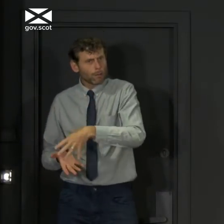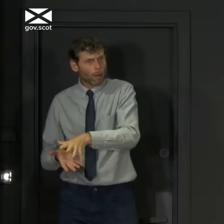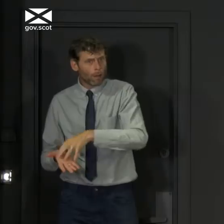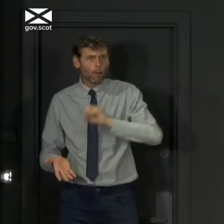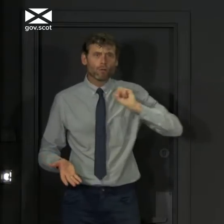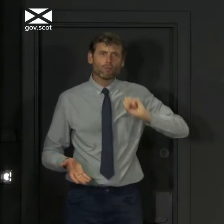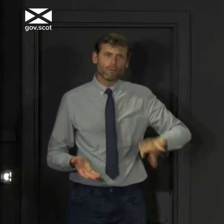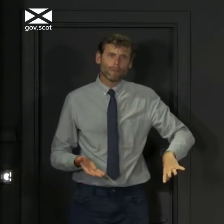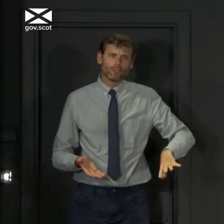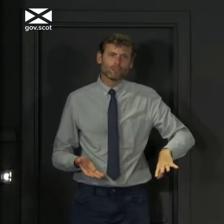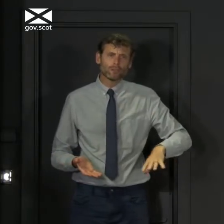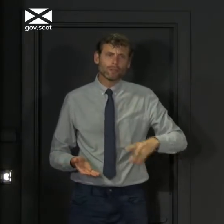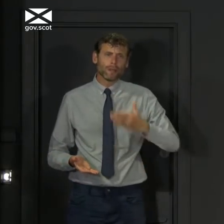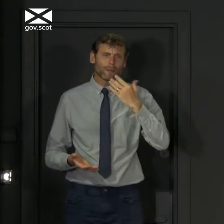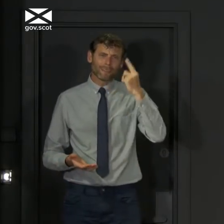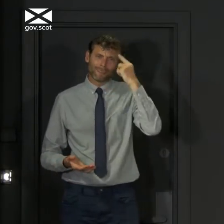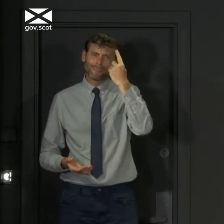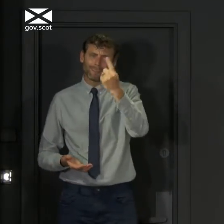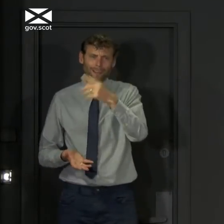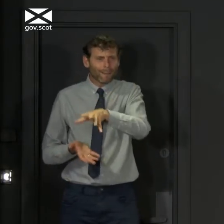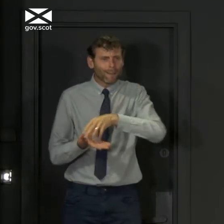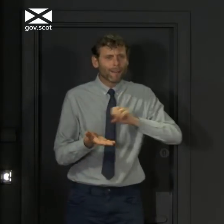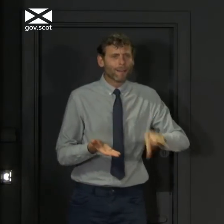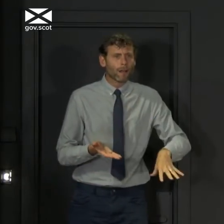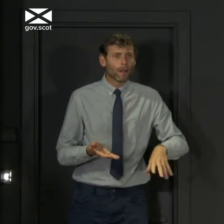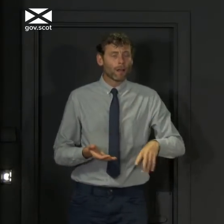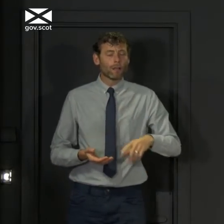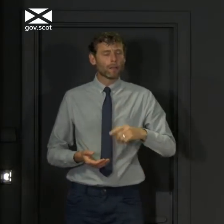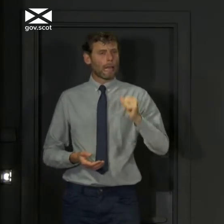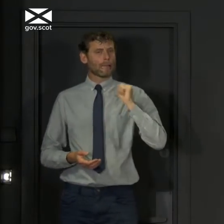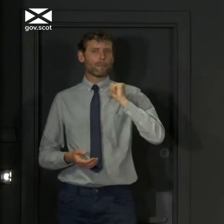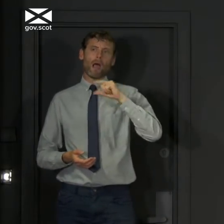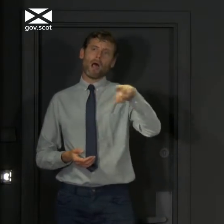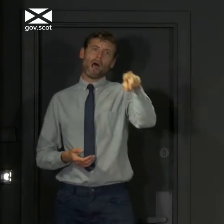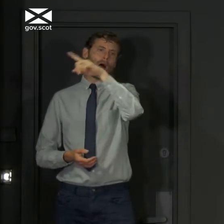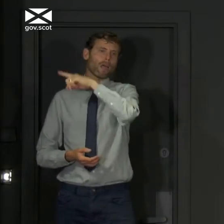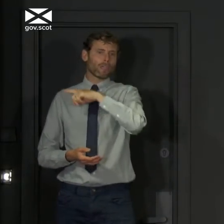today - but they simply should not have to clean up after outdoor gatherings.